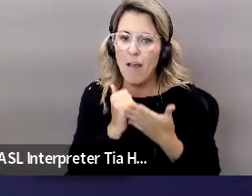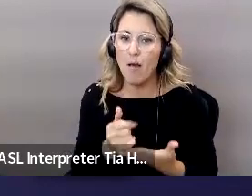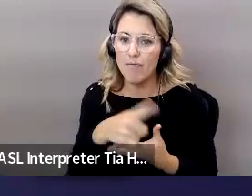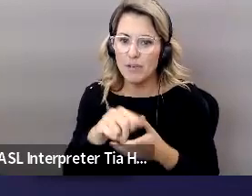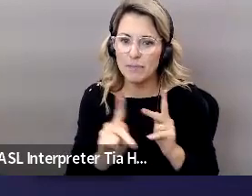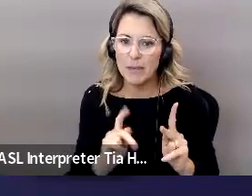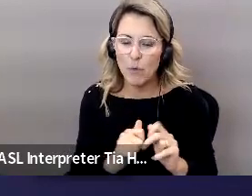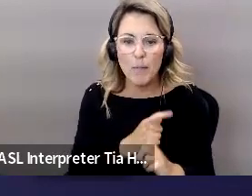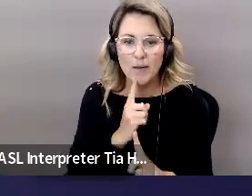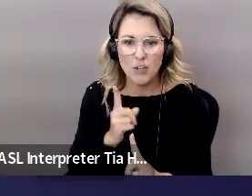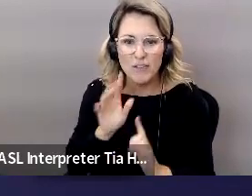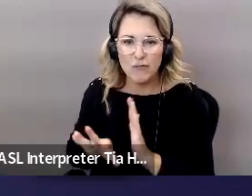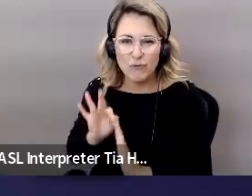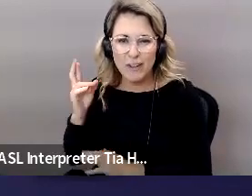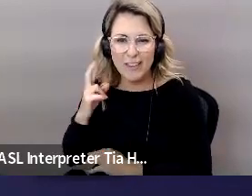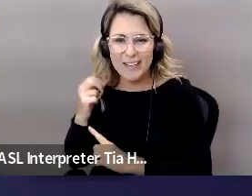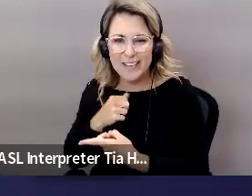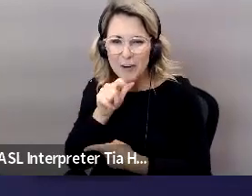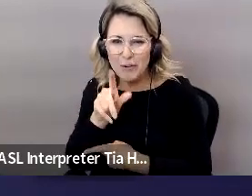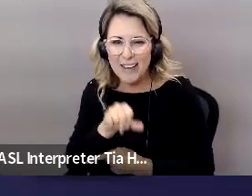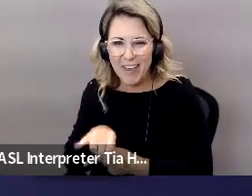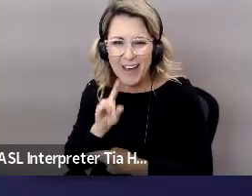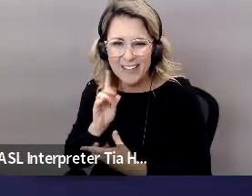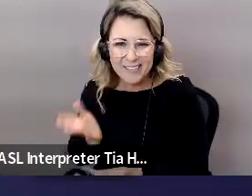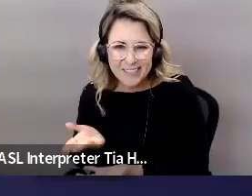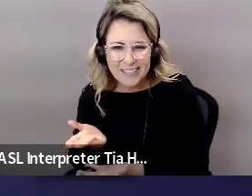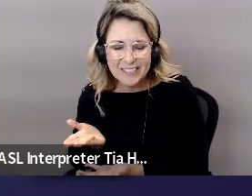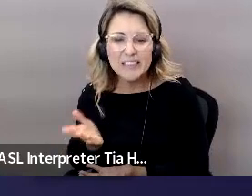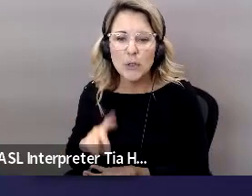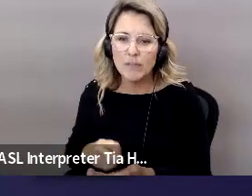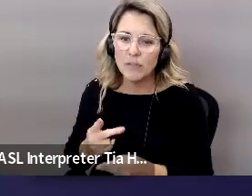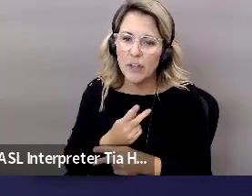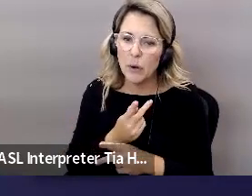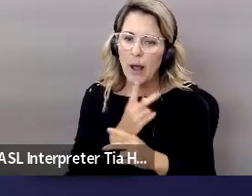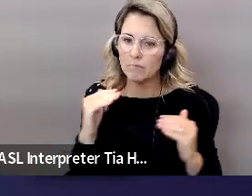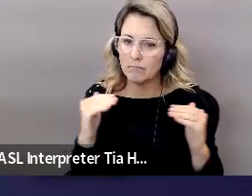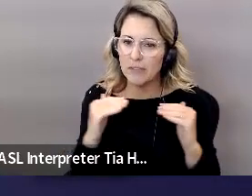tell us, right? Dr. Leslie: Something that just came to me, Dr. Rumrill, as you were talking is I